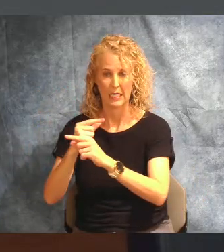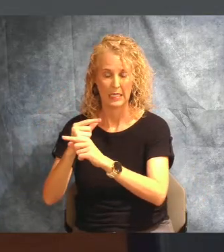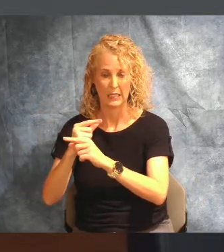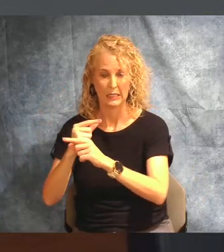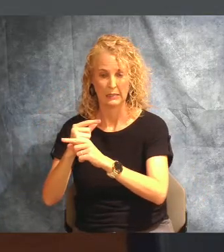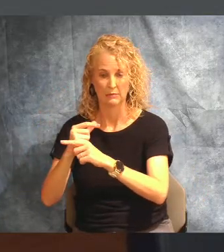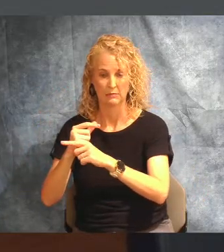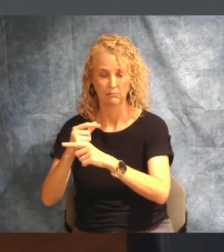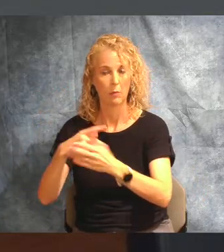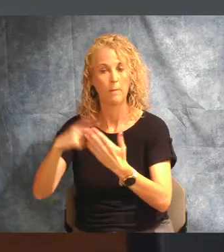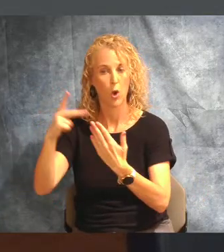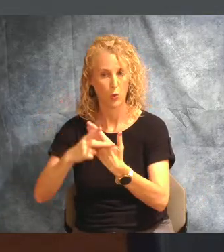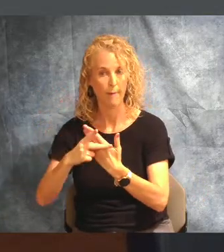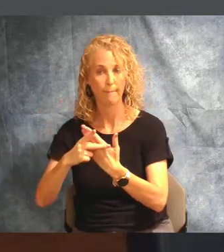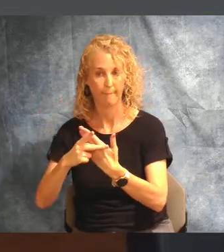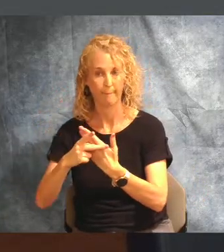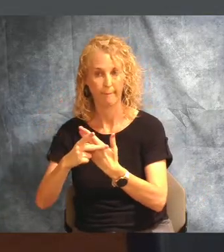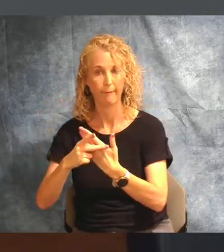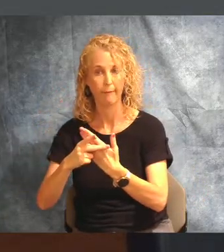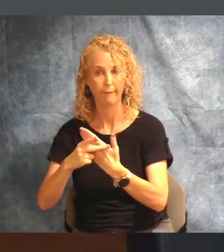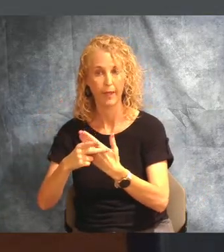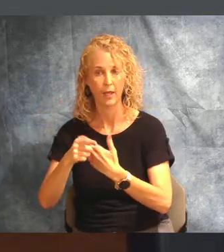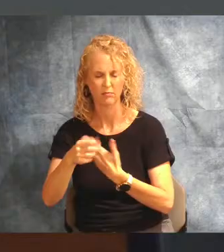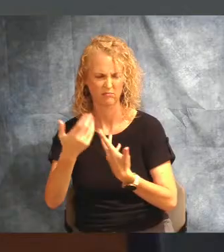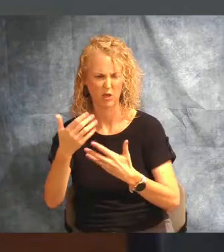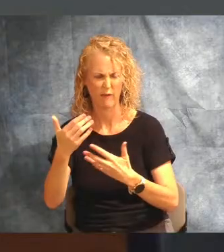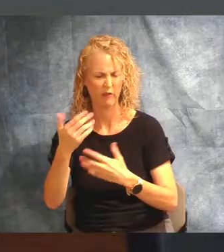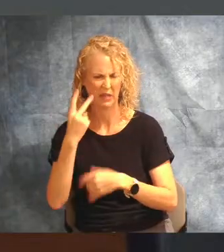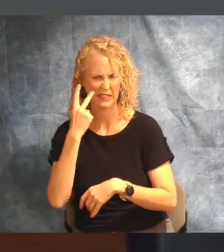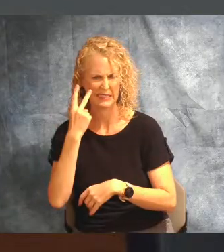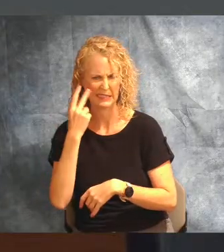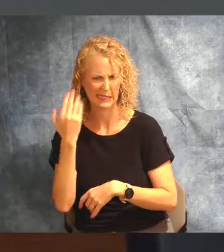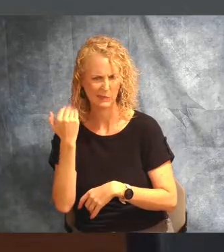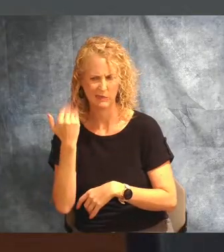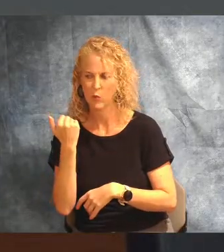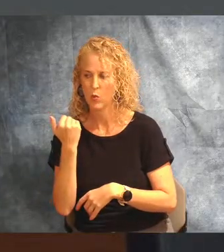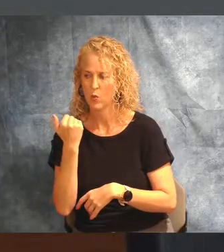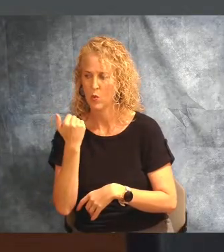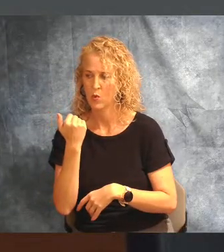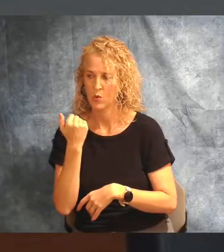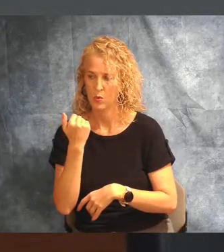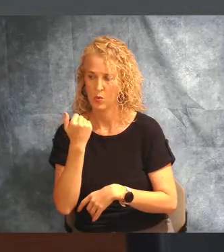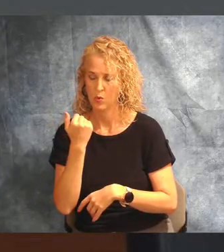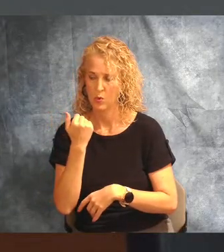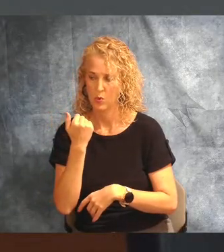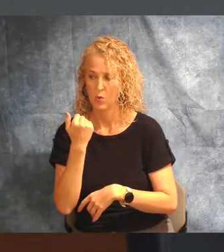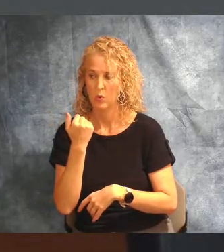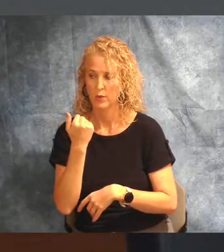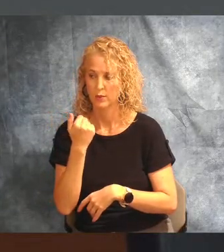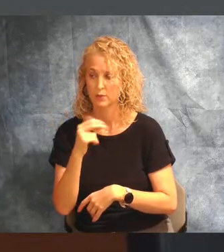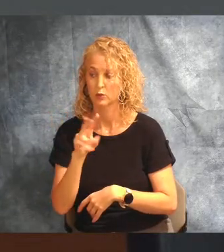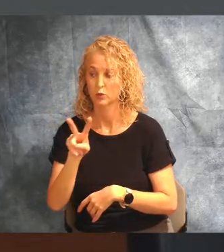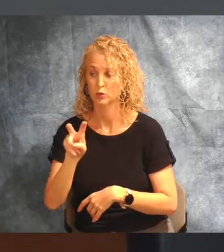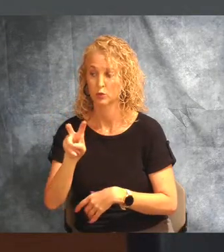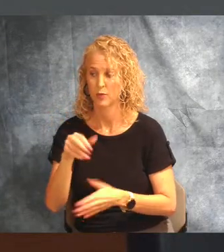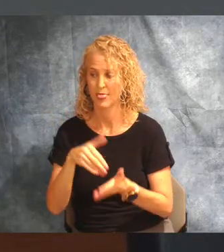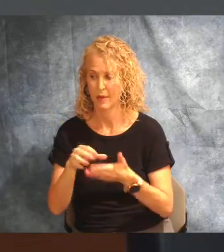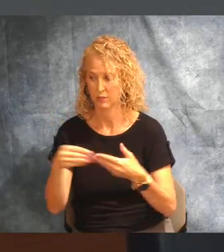program which the Board has received a prior staff meeting presentation on. This is for $200,000.